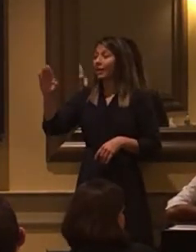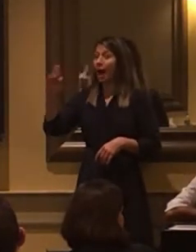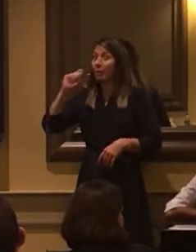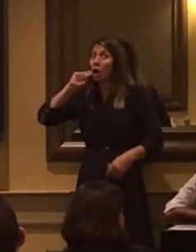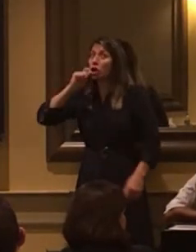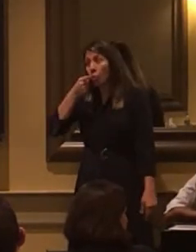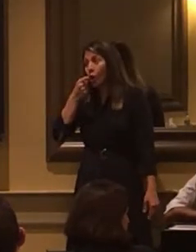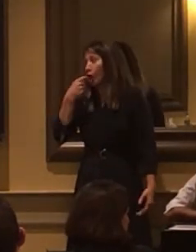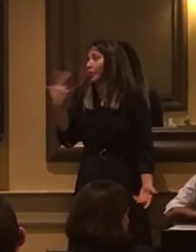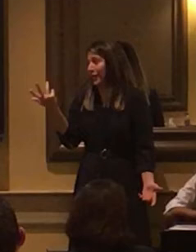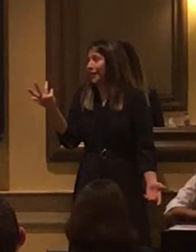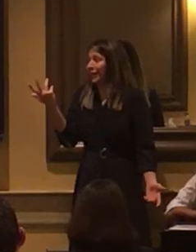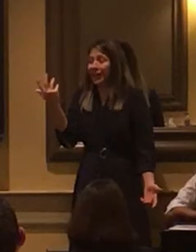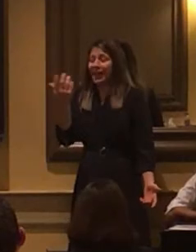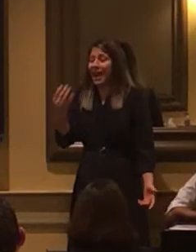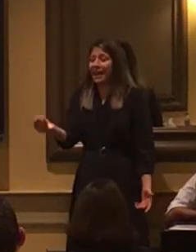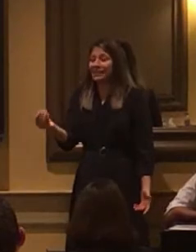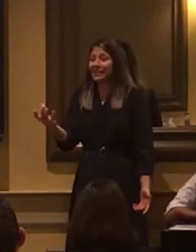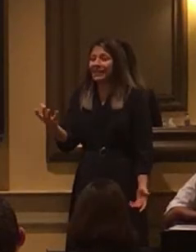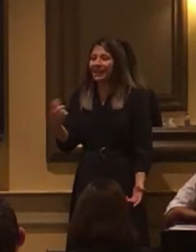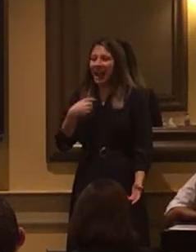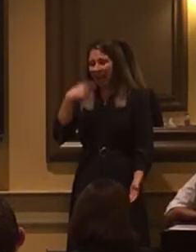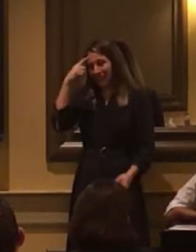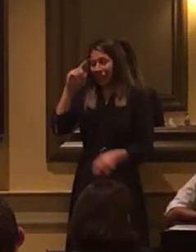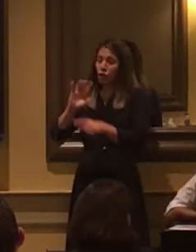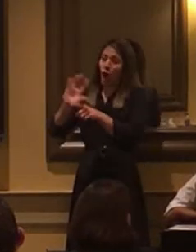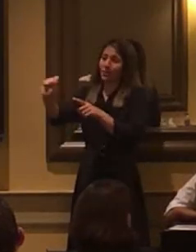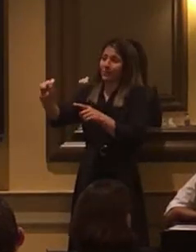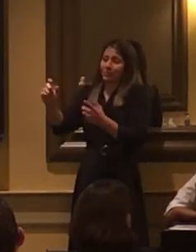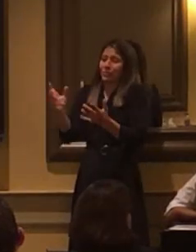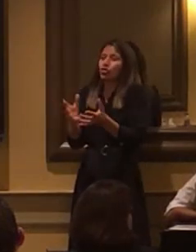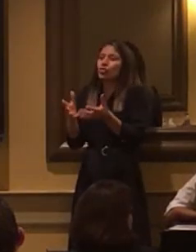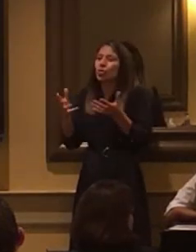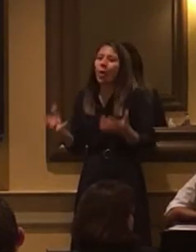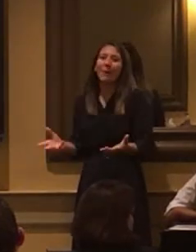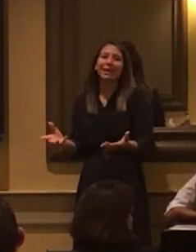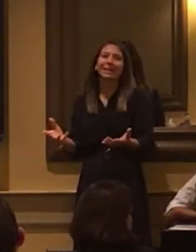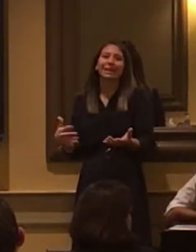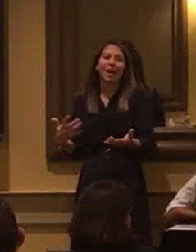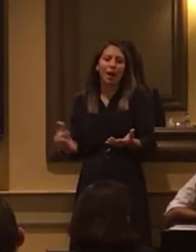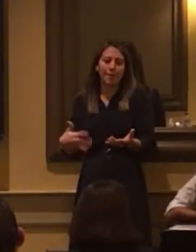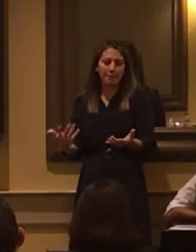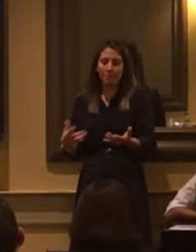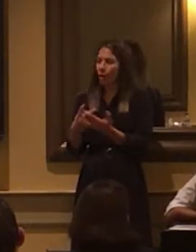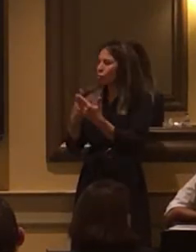Like I dunno, I think it's awesome that there are so many projects,